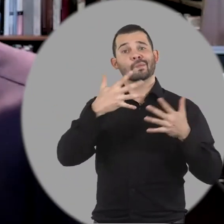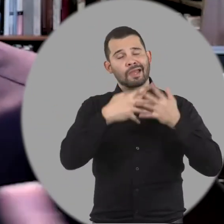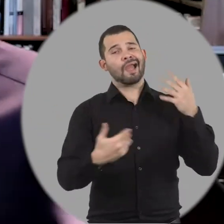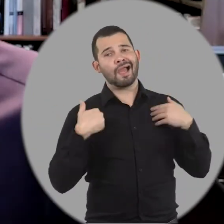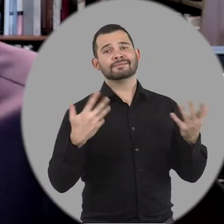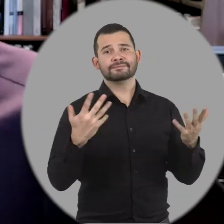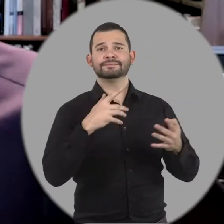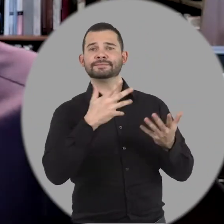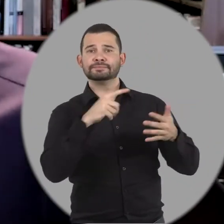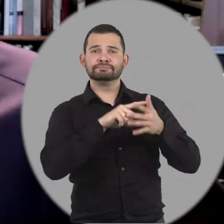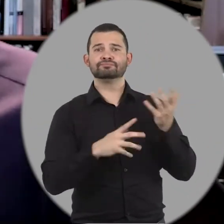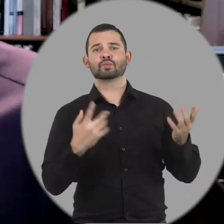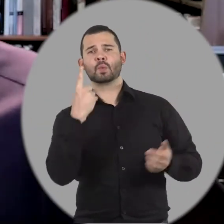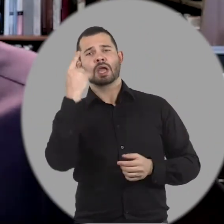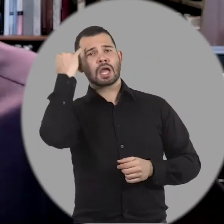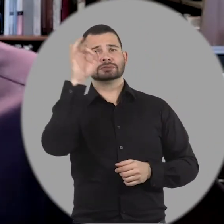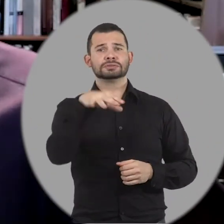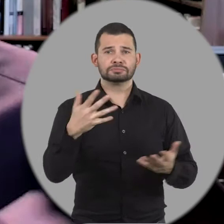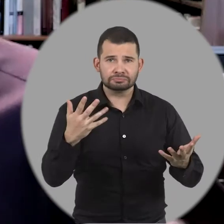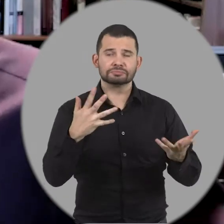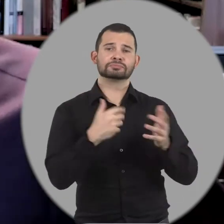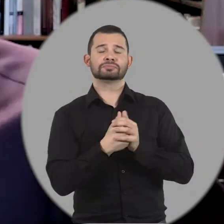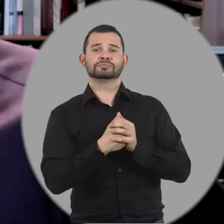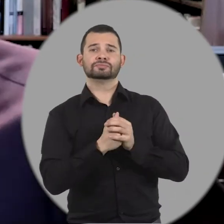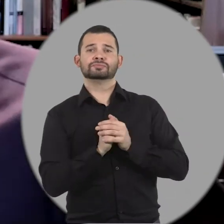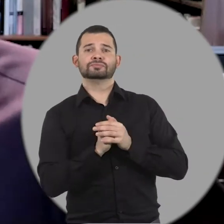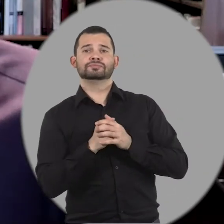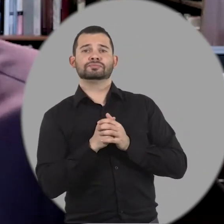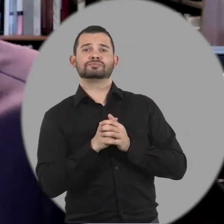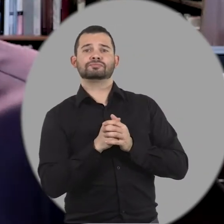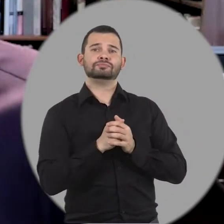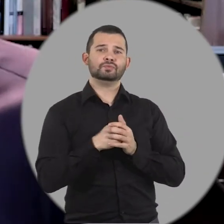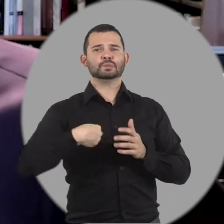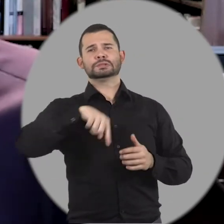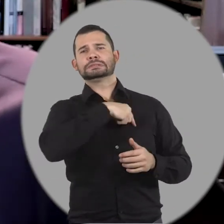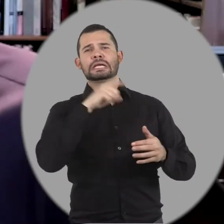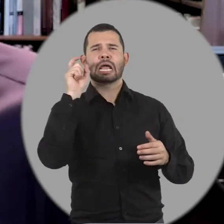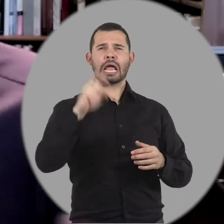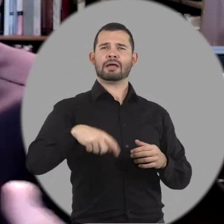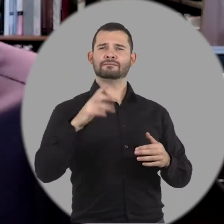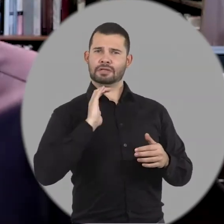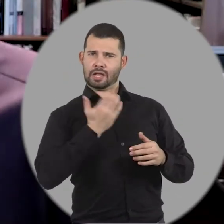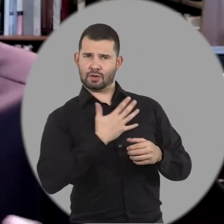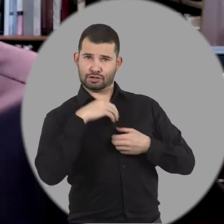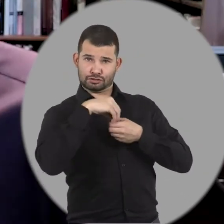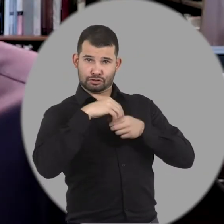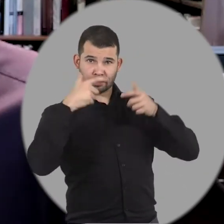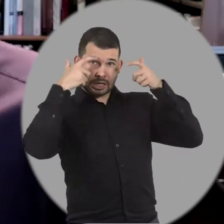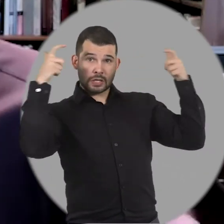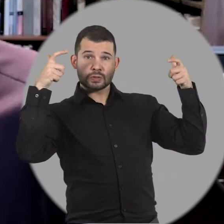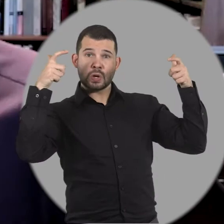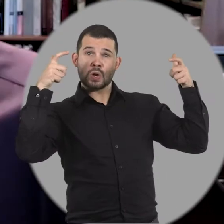our own egos and sense of territoriality and the competition that exists in the in the disability